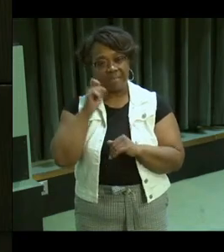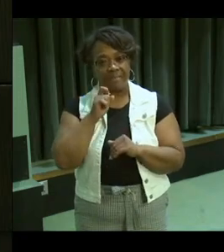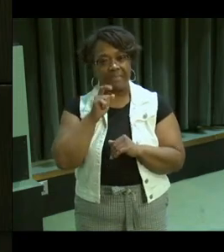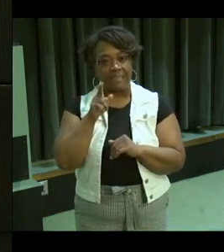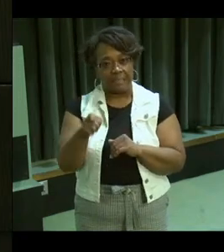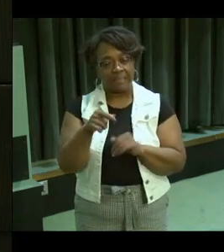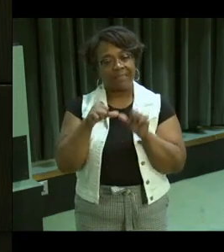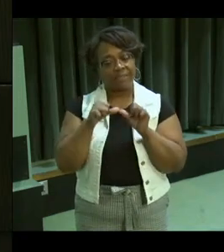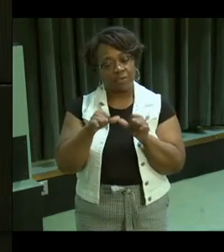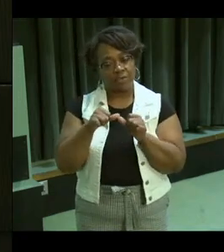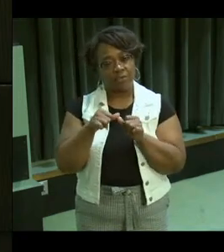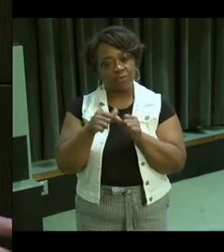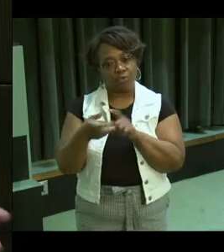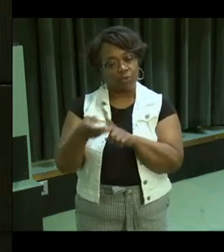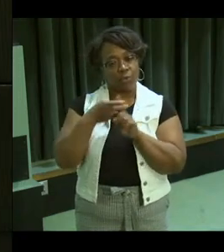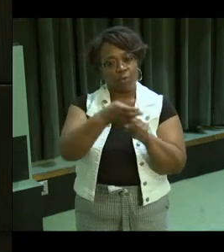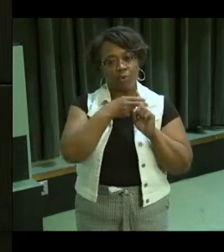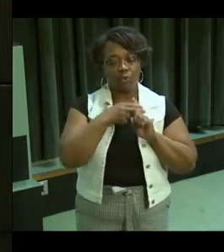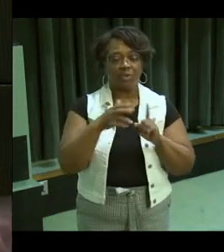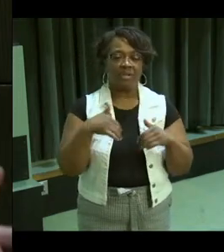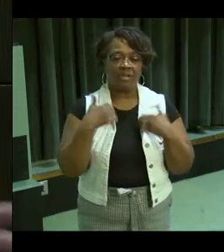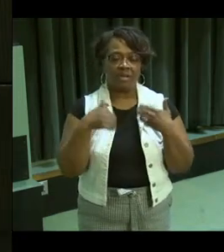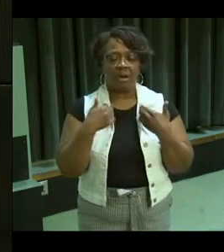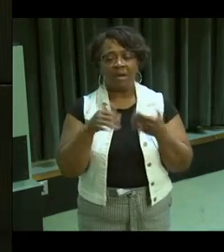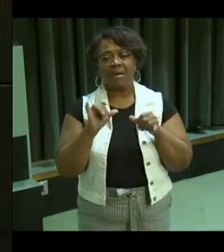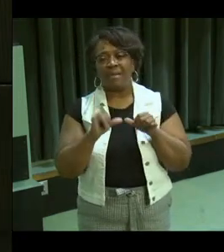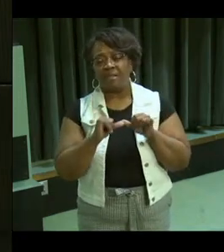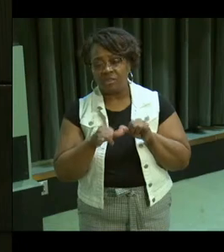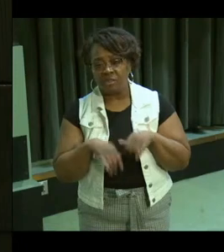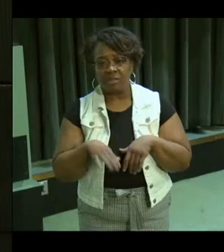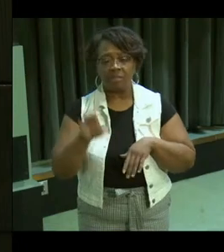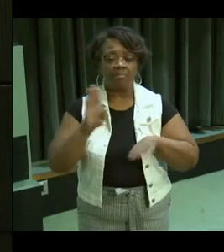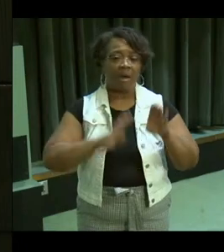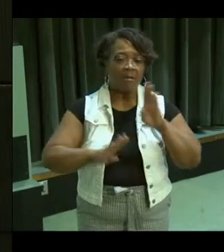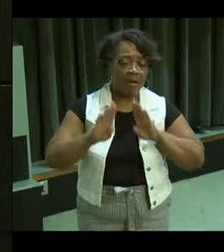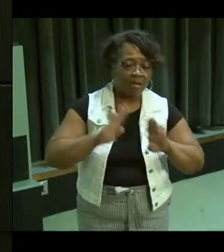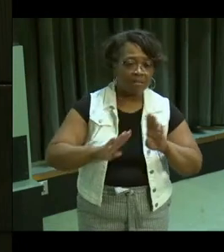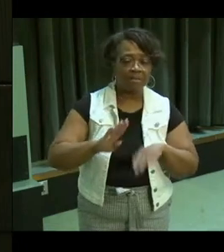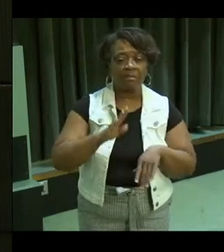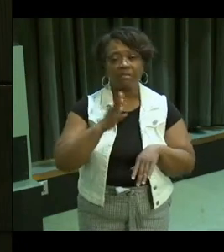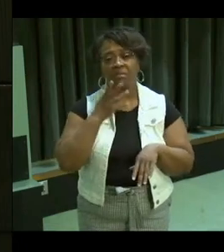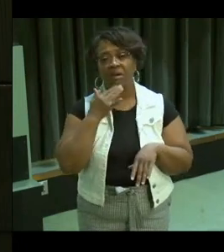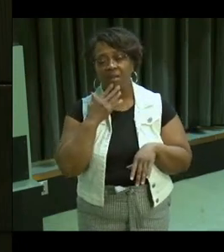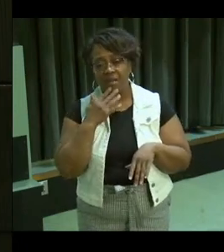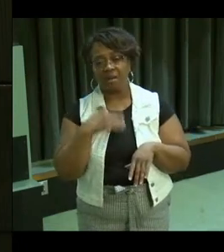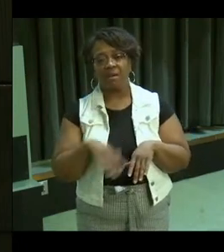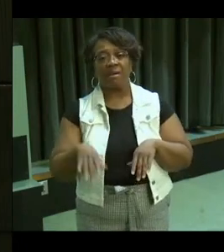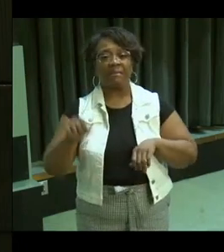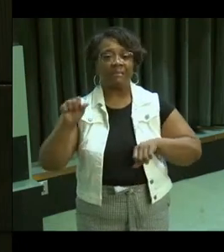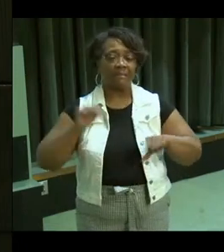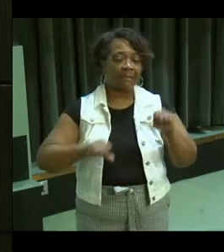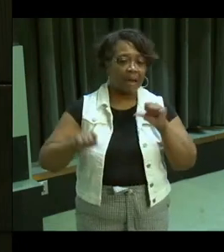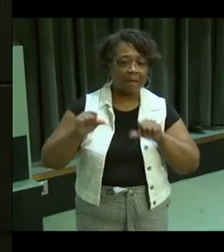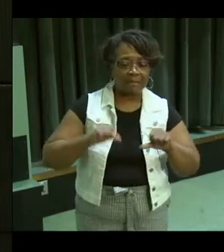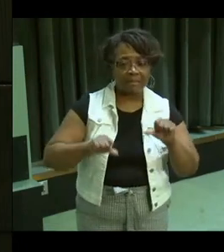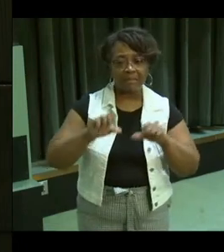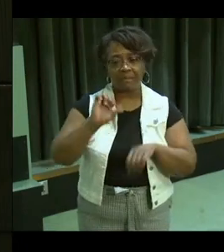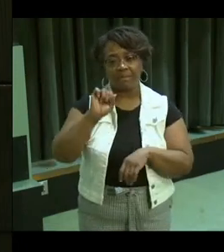engineers of color, biologists